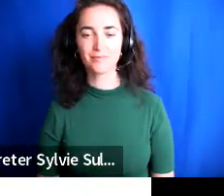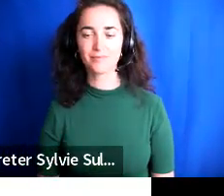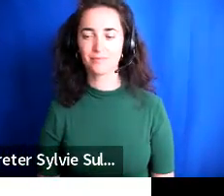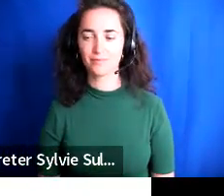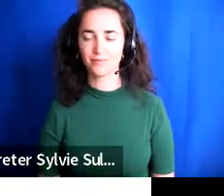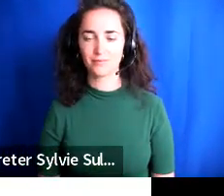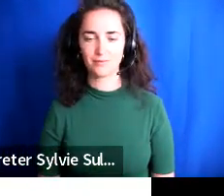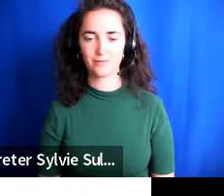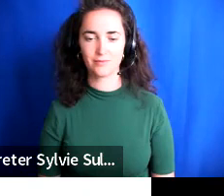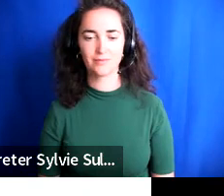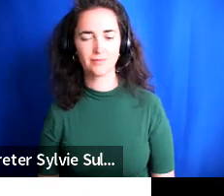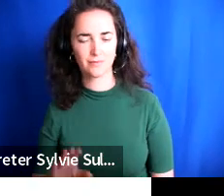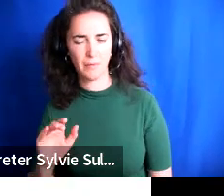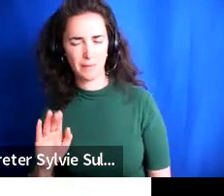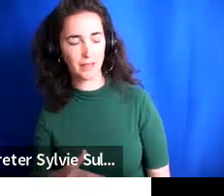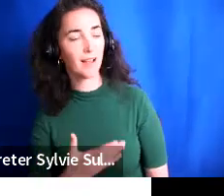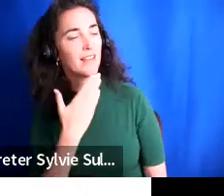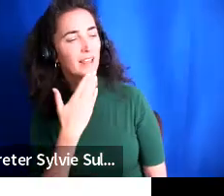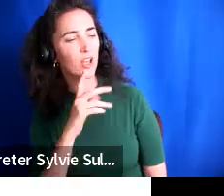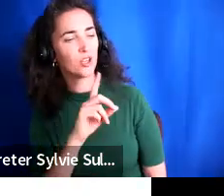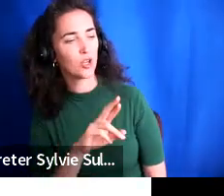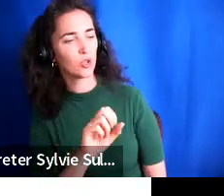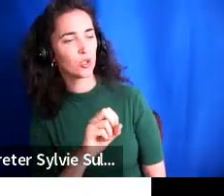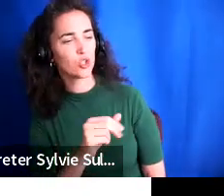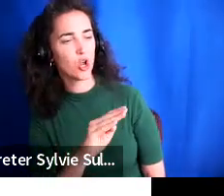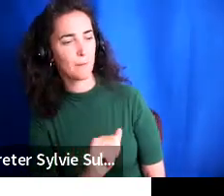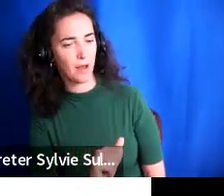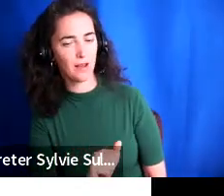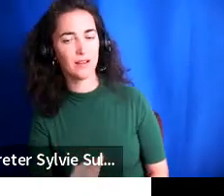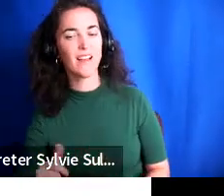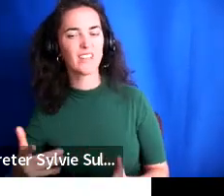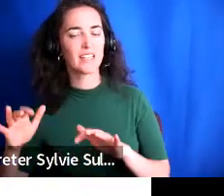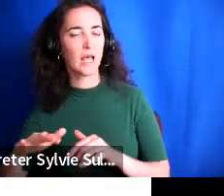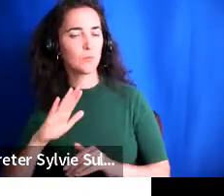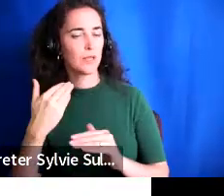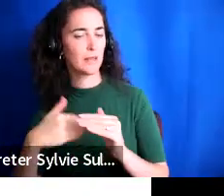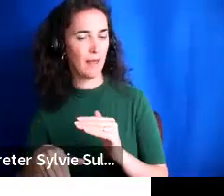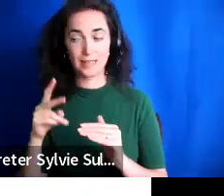Thank you, Dr. Shaun, and i'm putting your email in the chat for everyone.